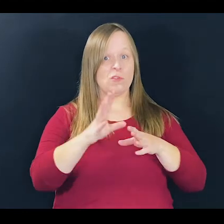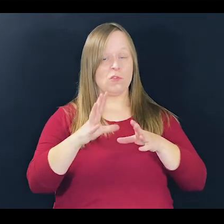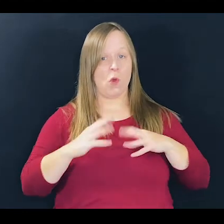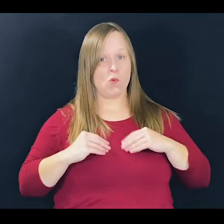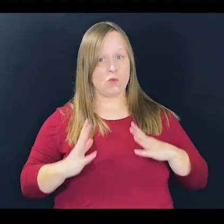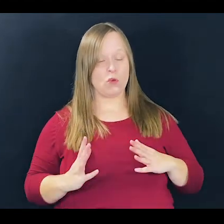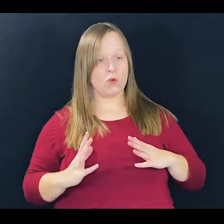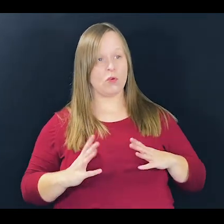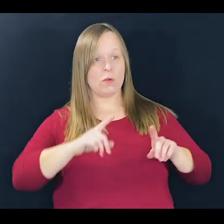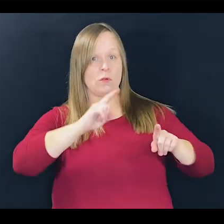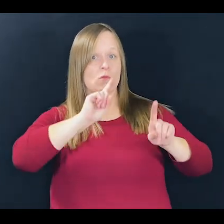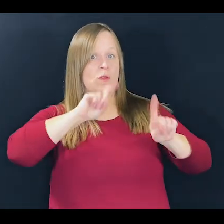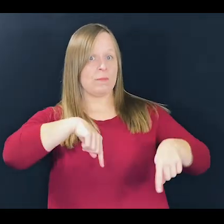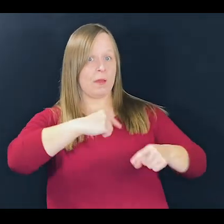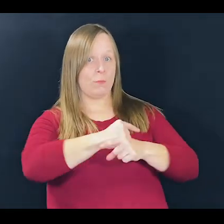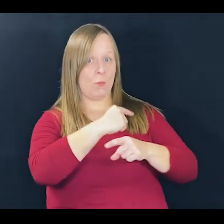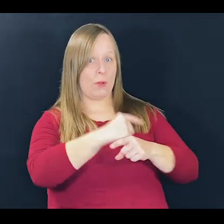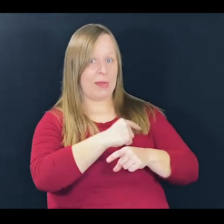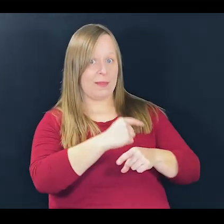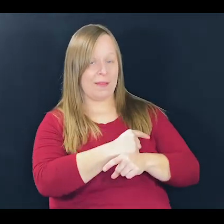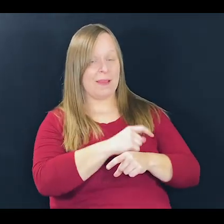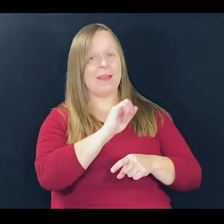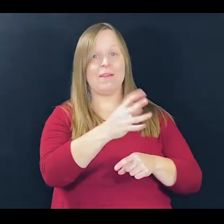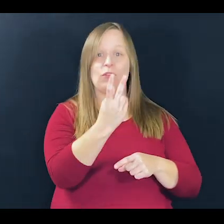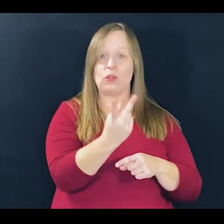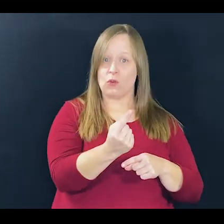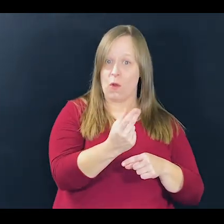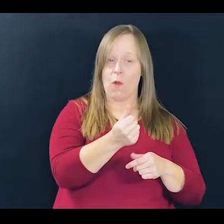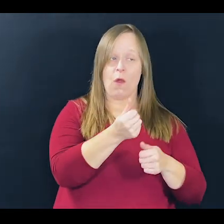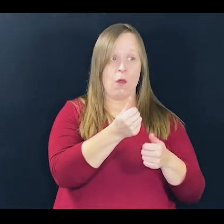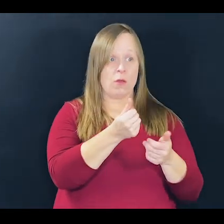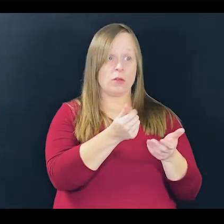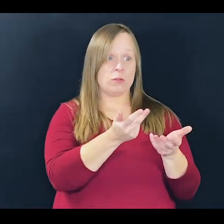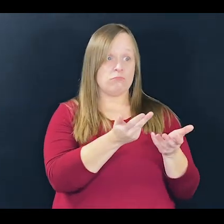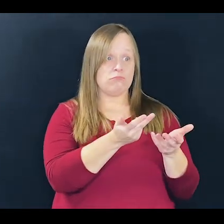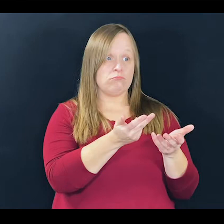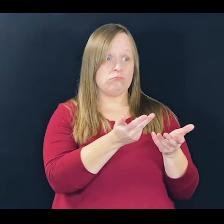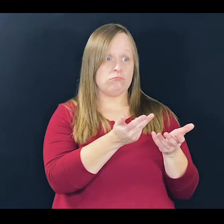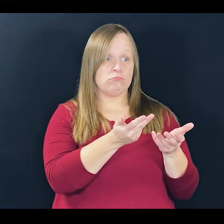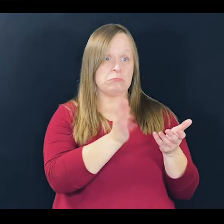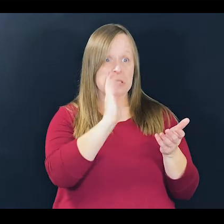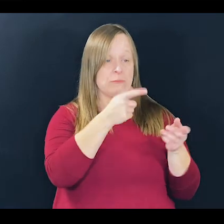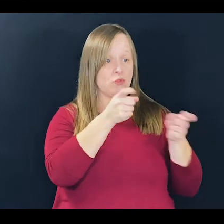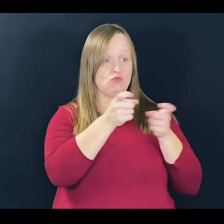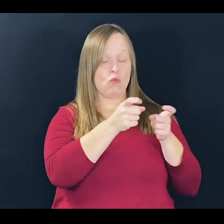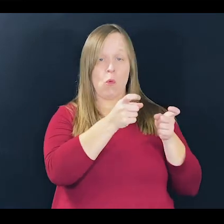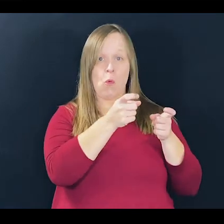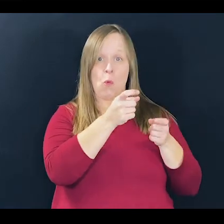respond appropriately, if the dog is under the handlers control and the